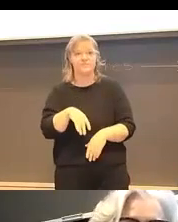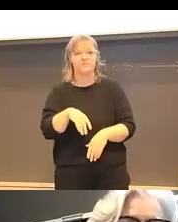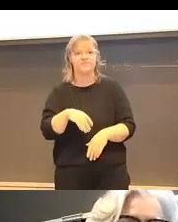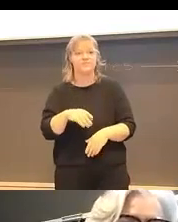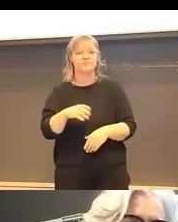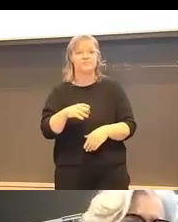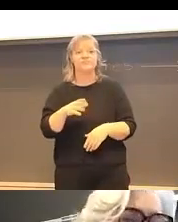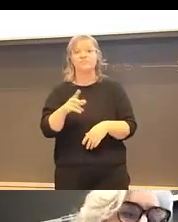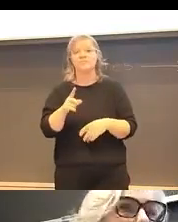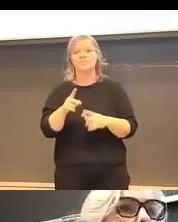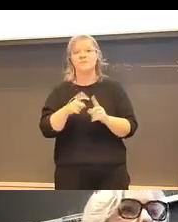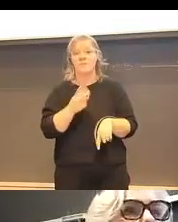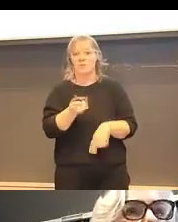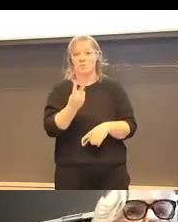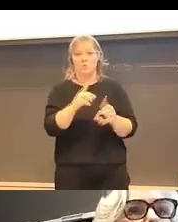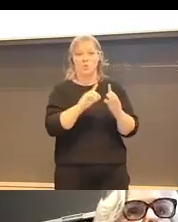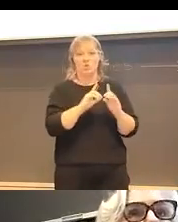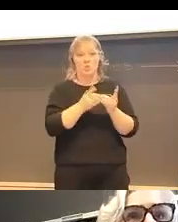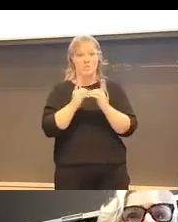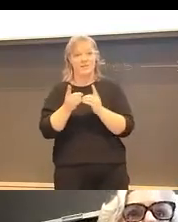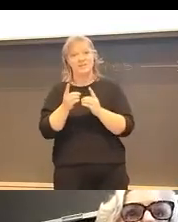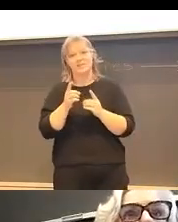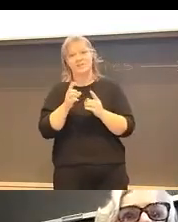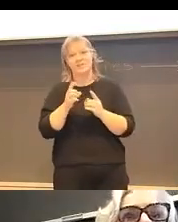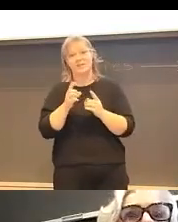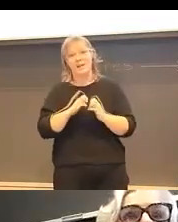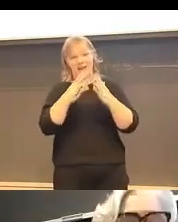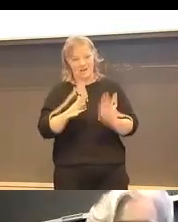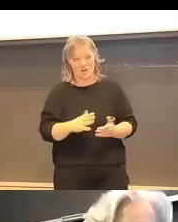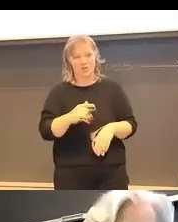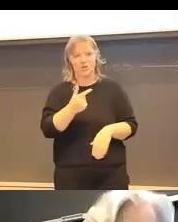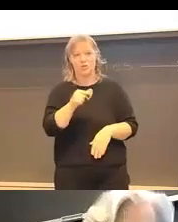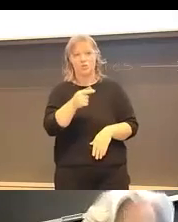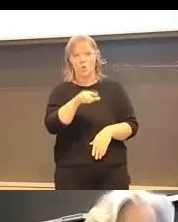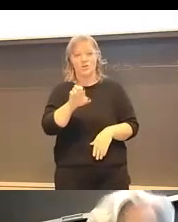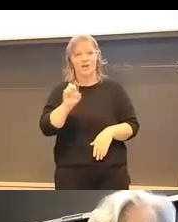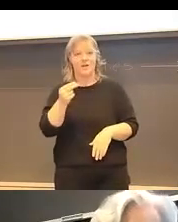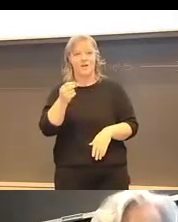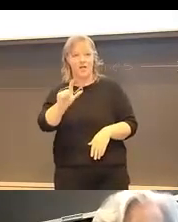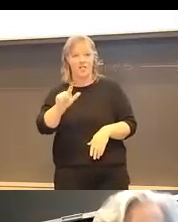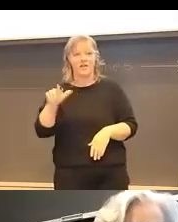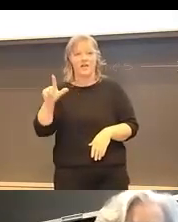of two of our Department's Pioneers you can name them with me George Engel and Lyman W both of whom